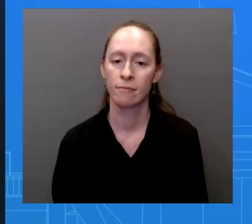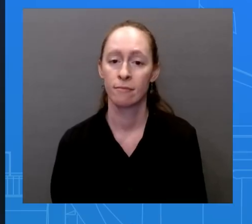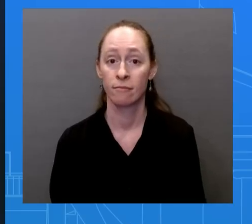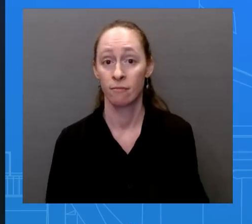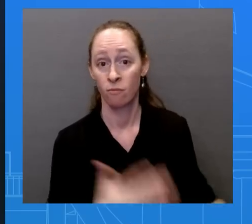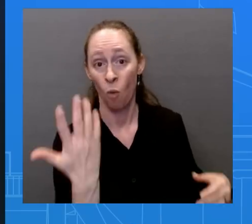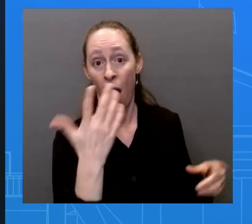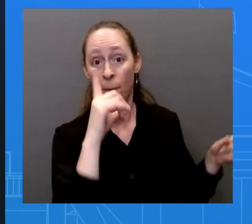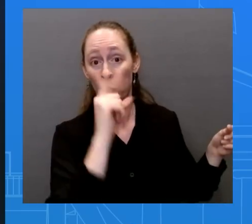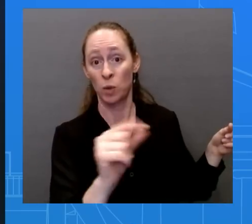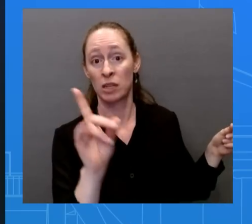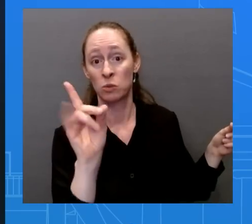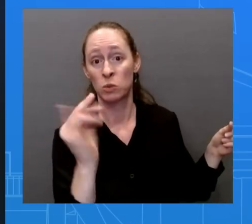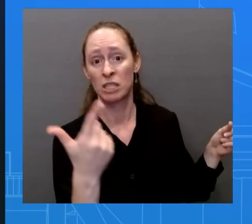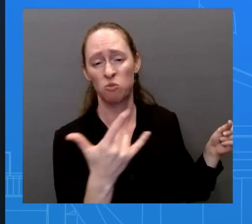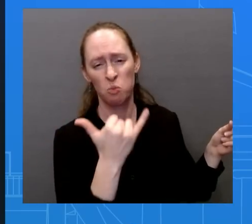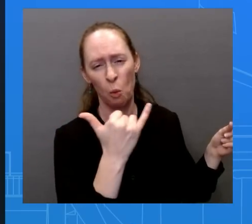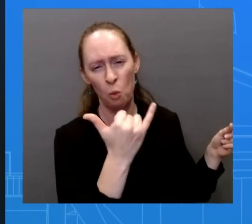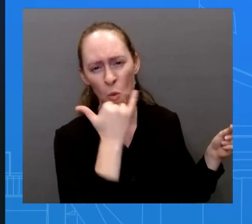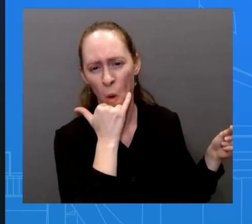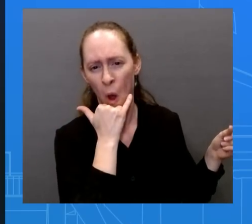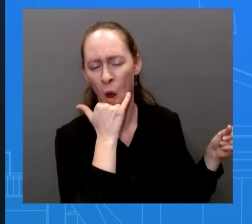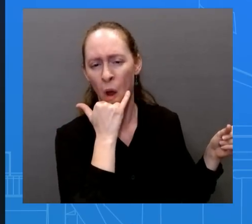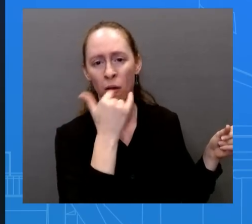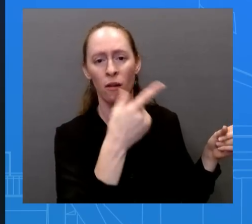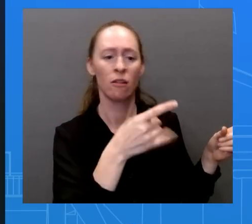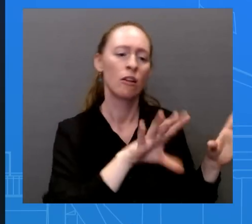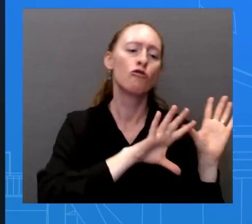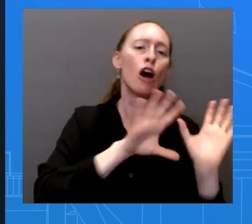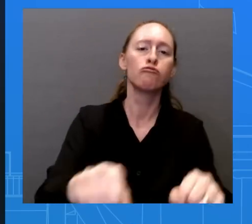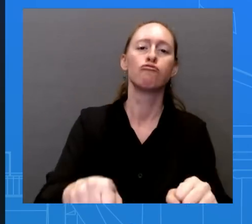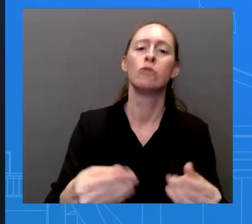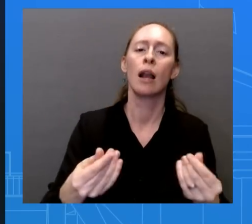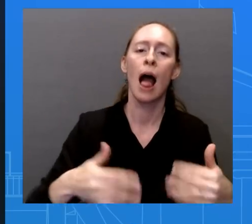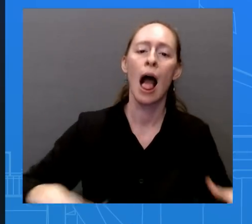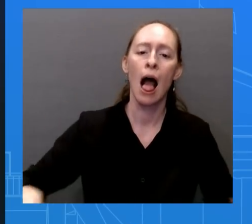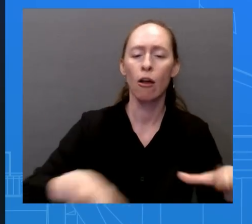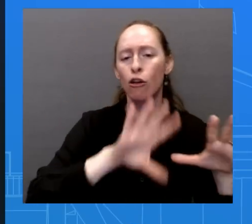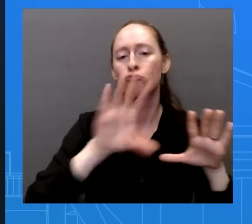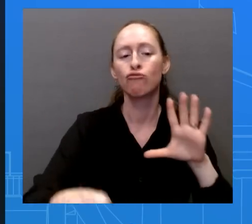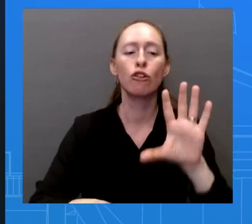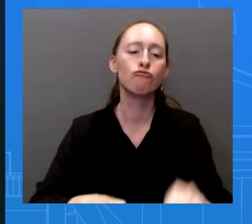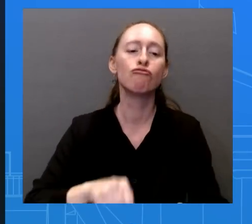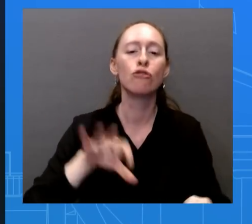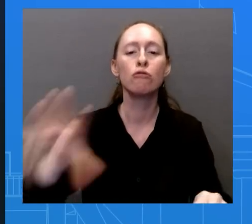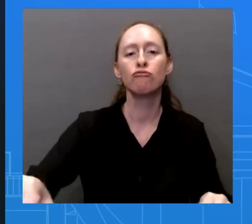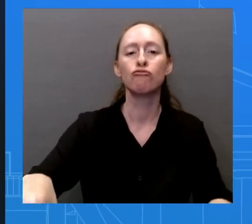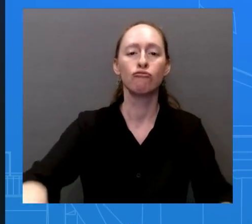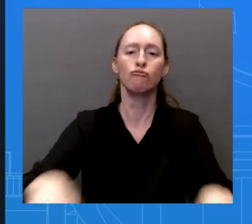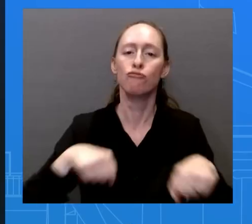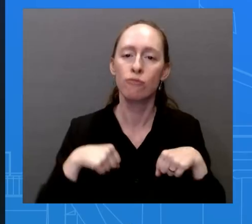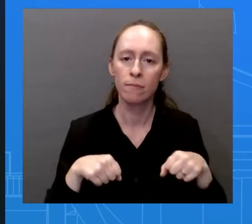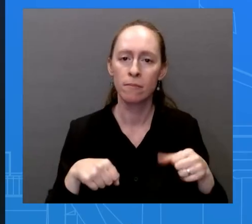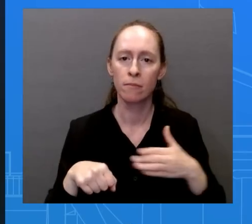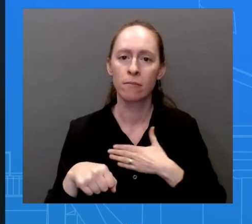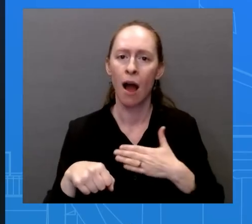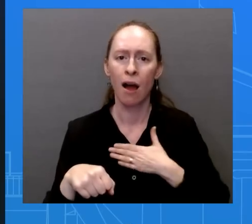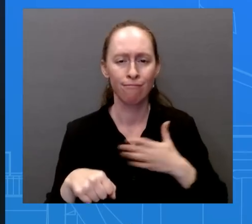And you are seeing a stronger -- a stronger -- you know, a stronger NATO, a stronger Europe.